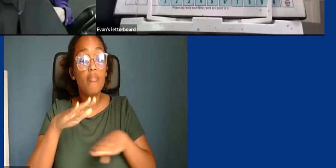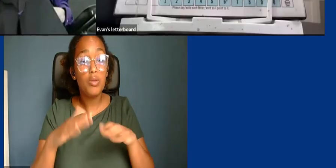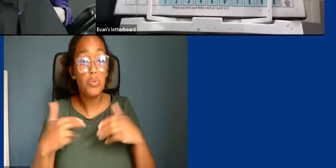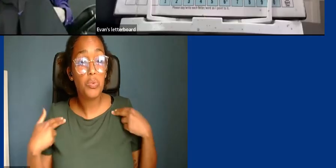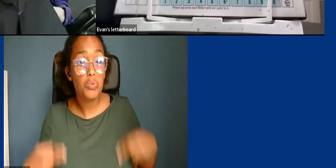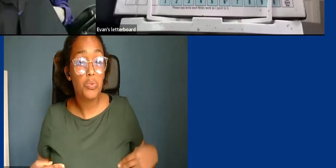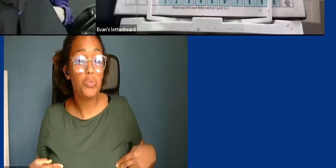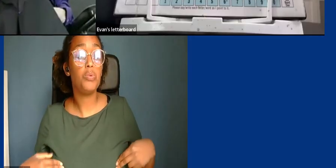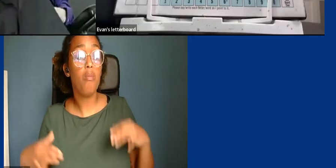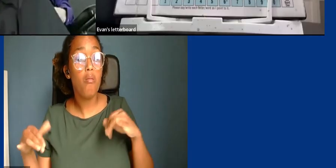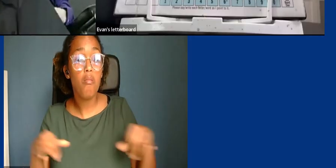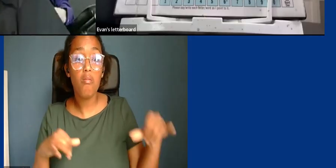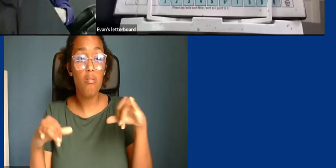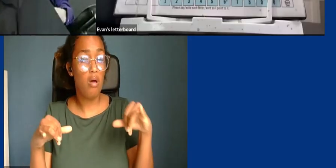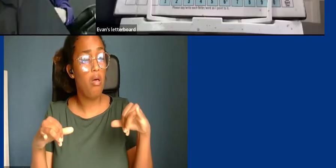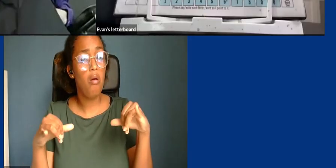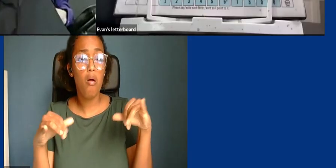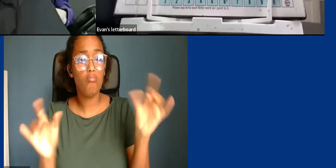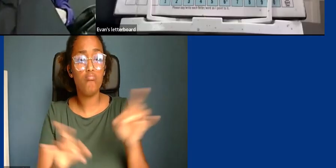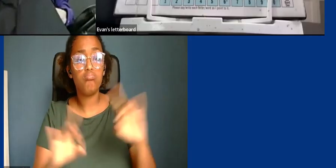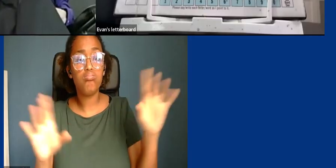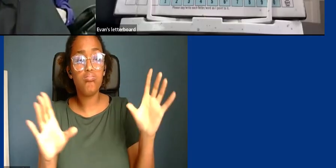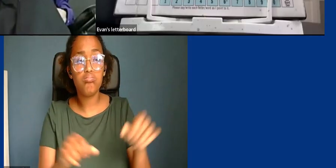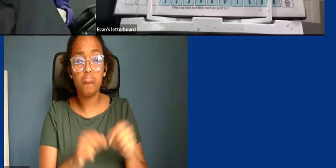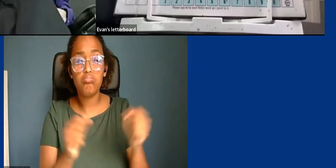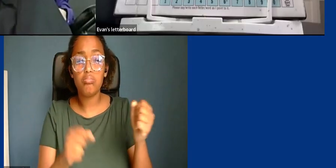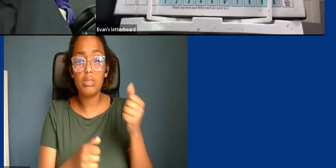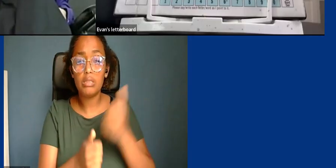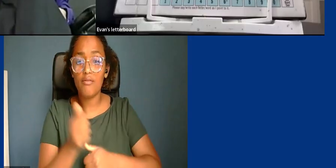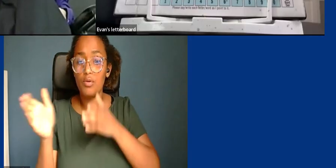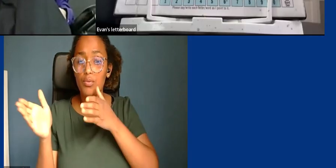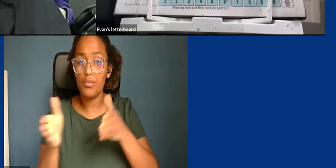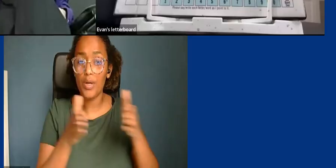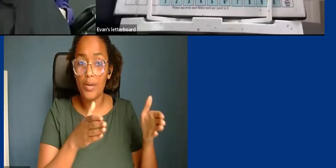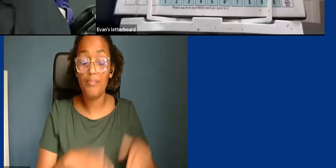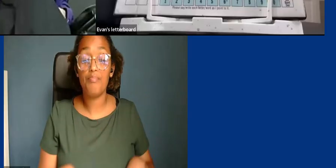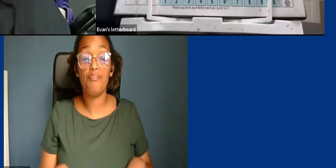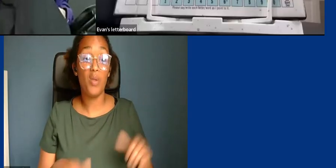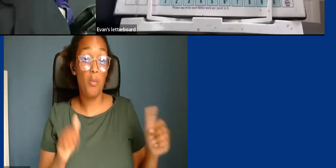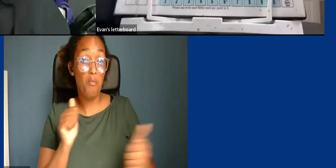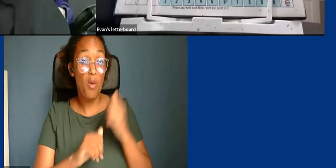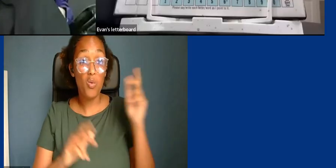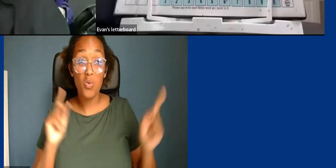Most institutions sterilized people with disabilities without giving them a voice.